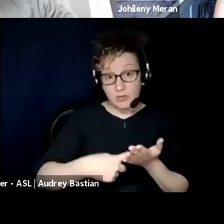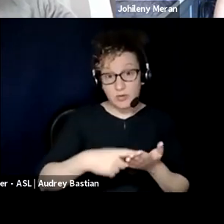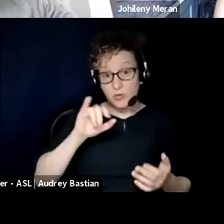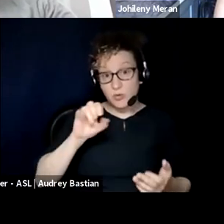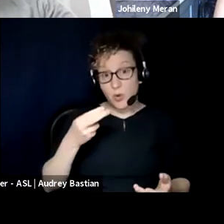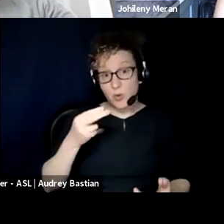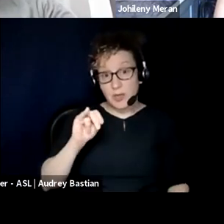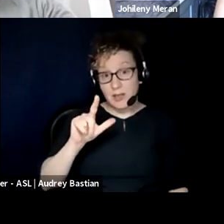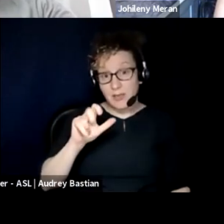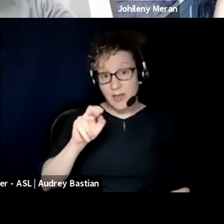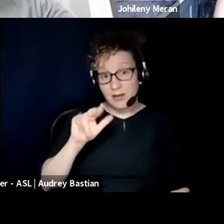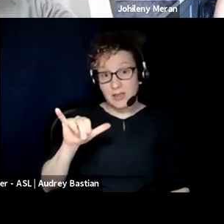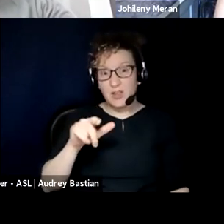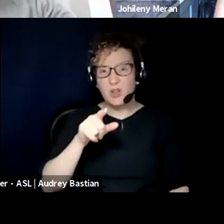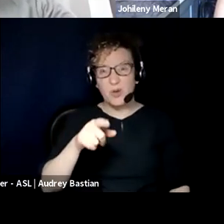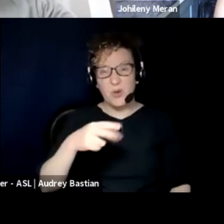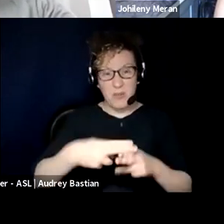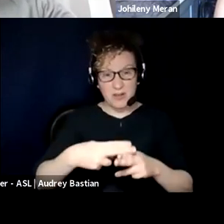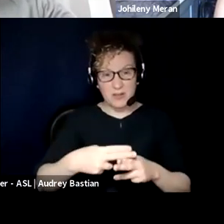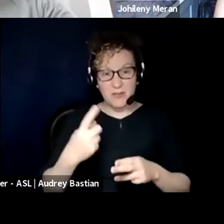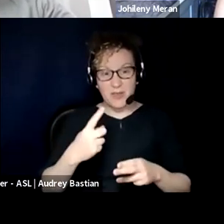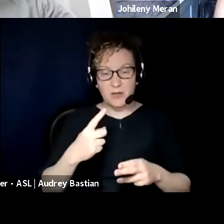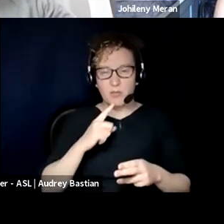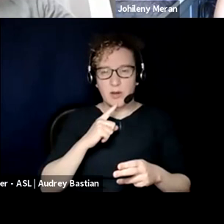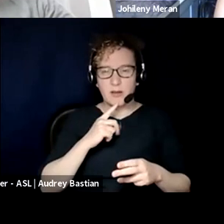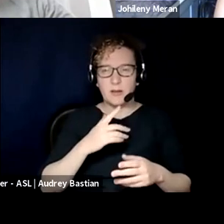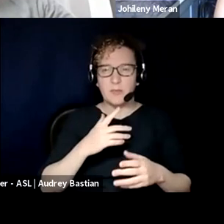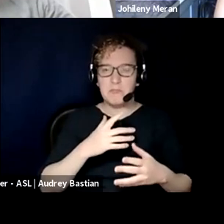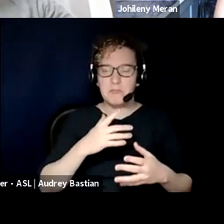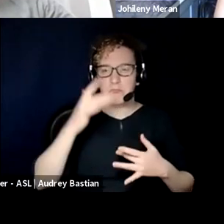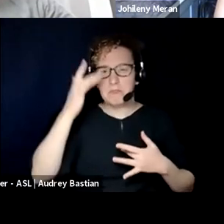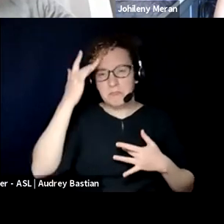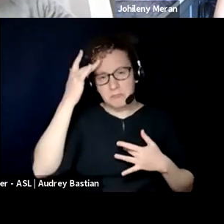that really has sat with me and stood out in a way that I think is very important for